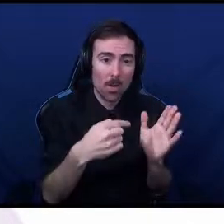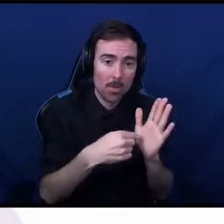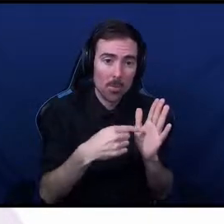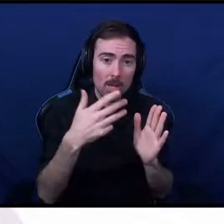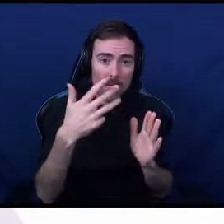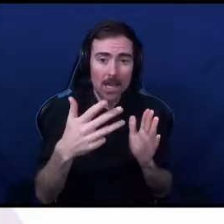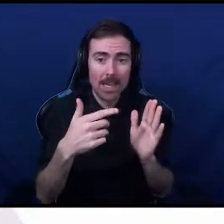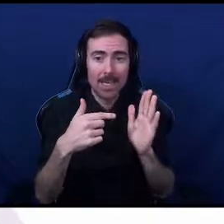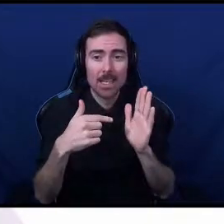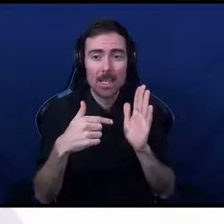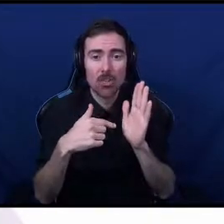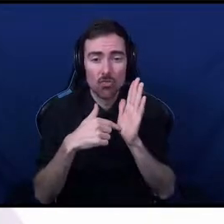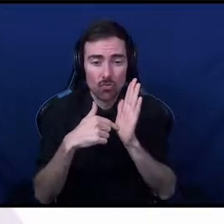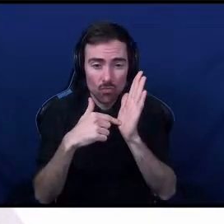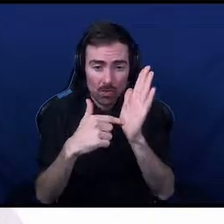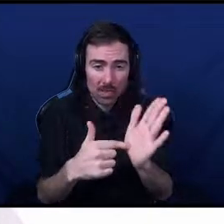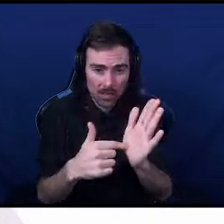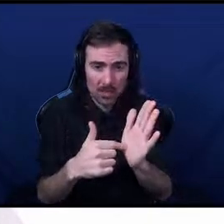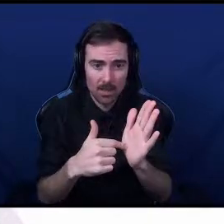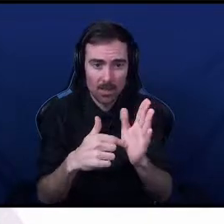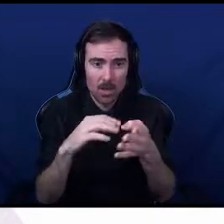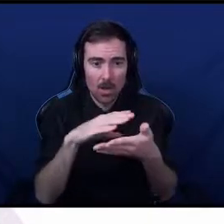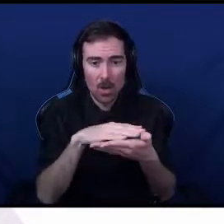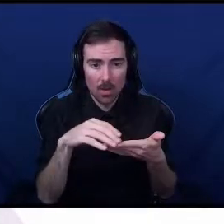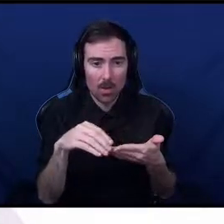a stat from 2009. They haven't updated it since then, is most